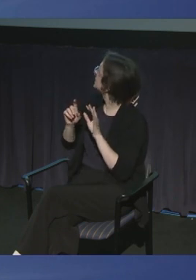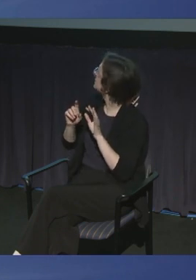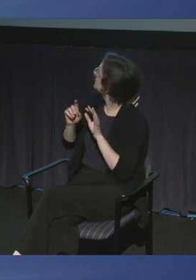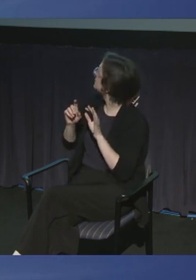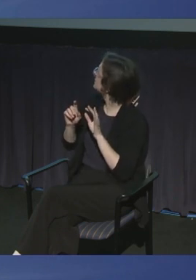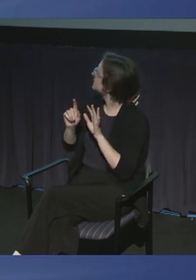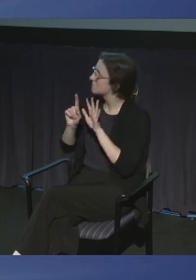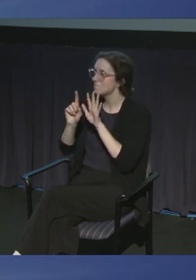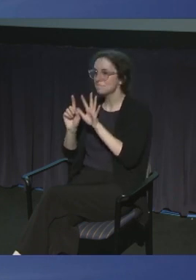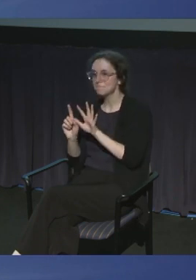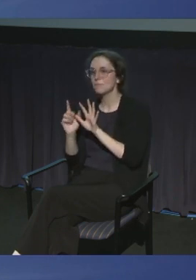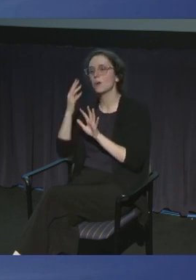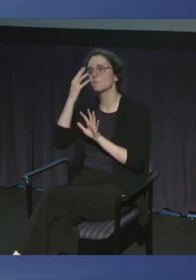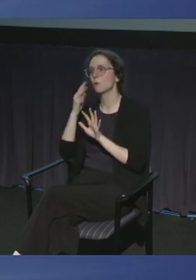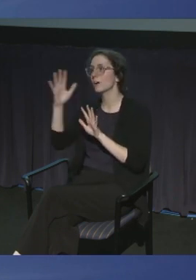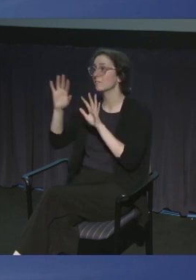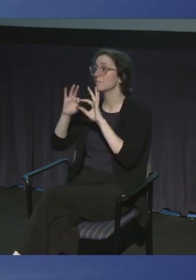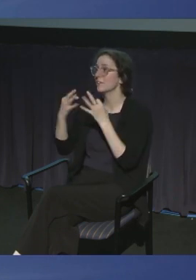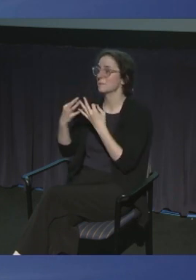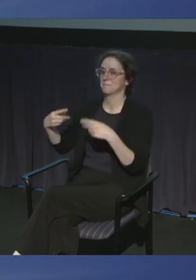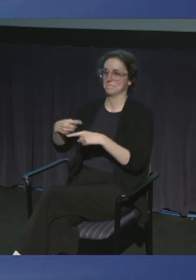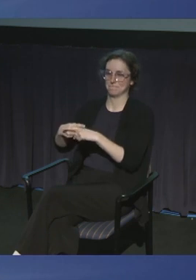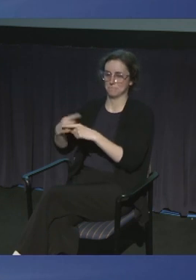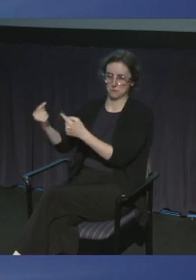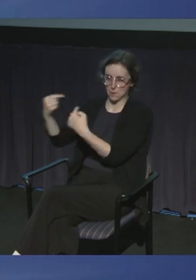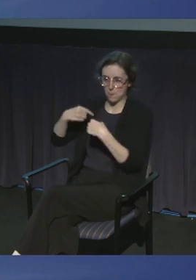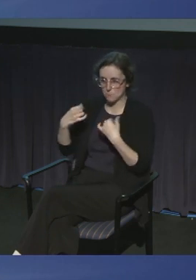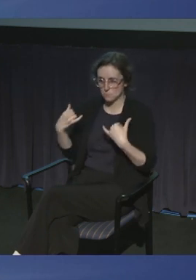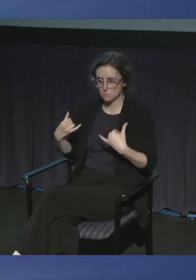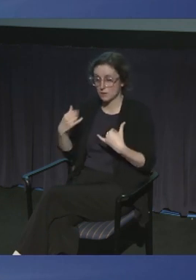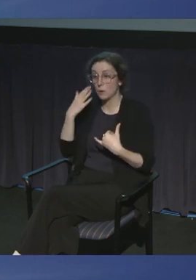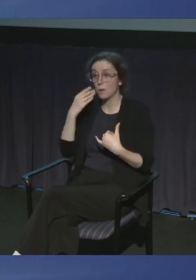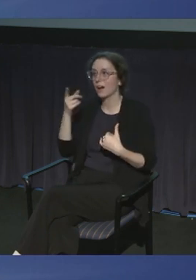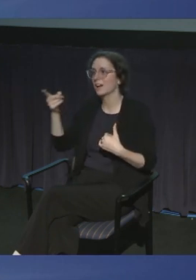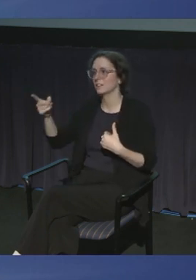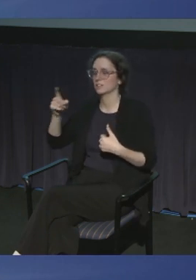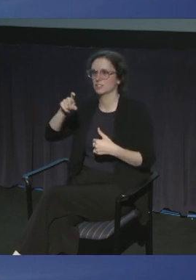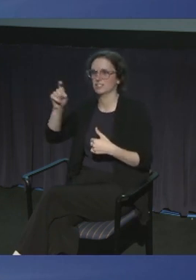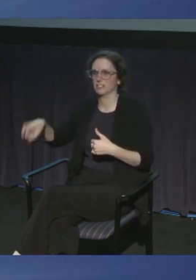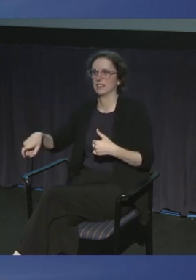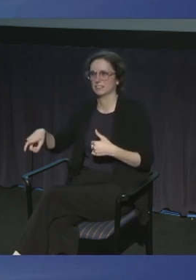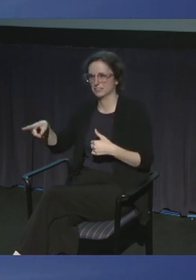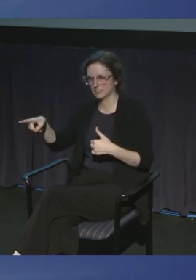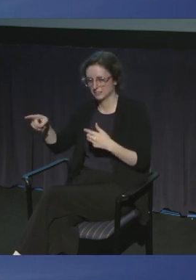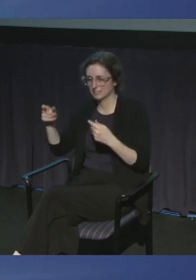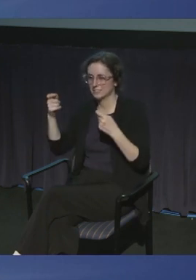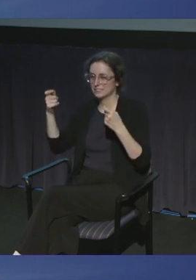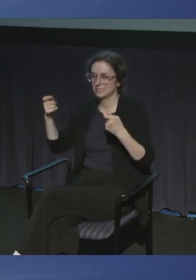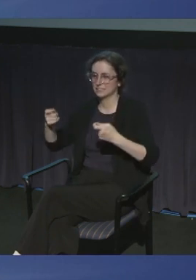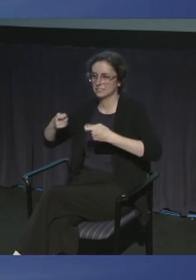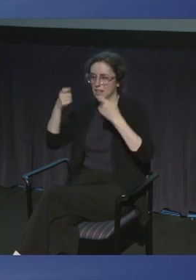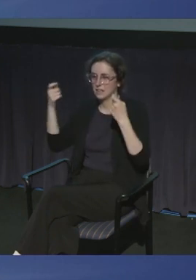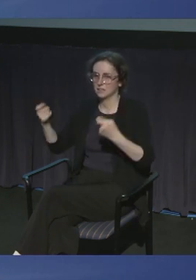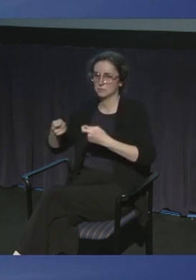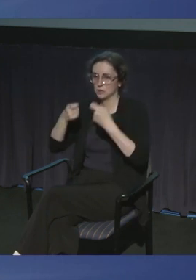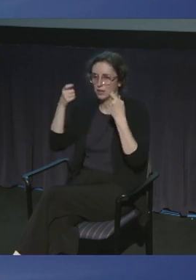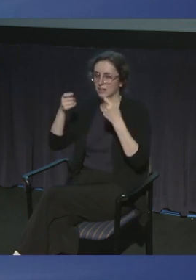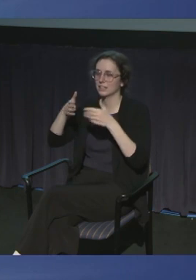FAMILY COULD NOT BE HERE TODAY BECAUSE THERE ACTUALLY IN TEXAS, CELEBRATING THE END OF THE RESIDENCY OF ONE OF HIS